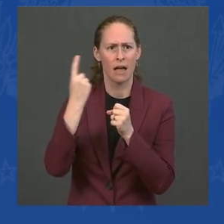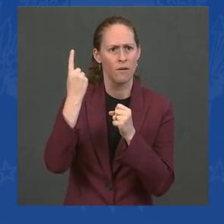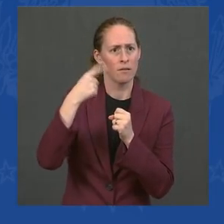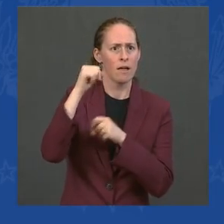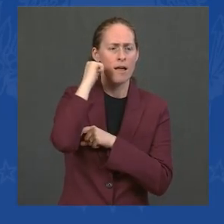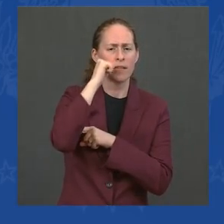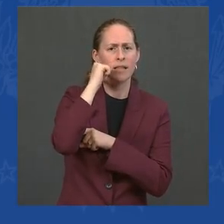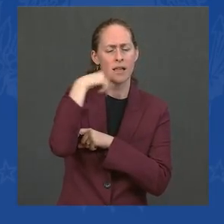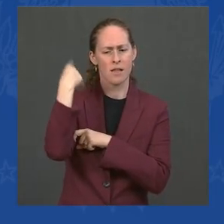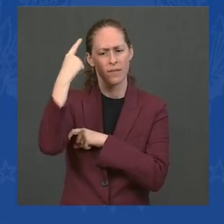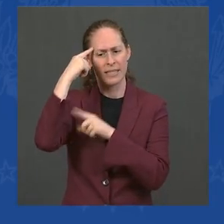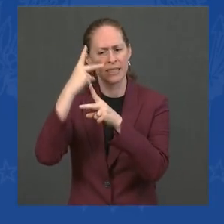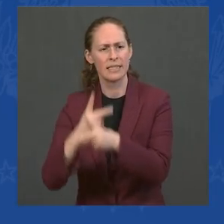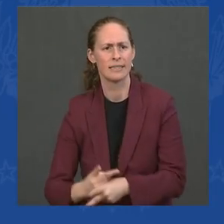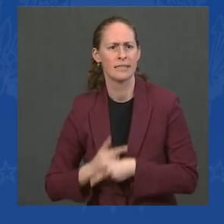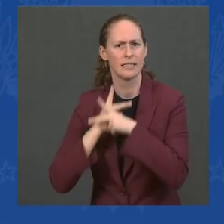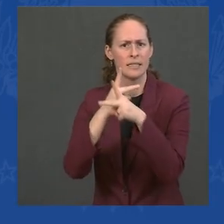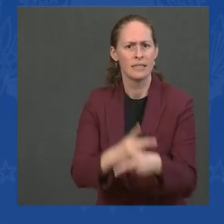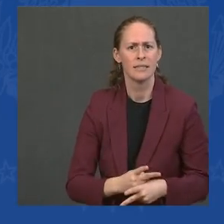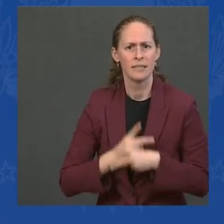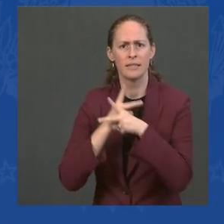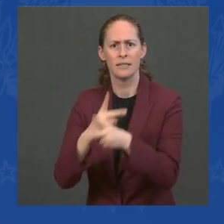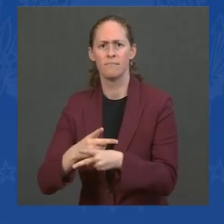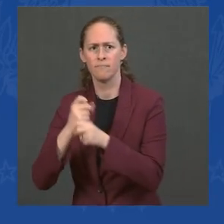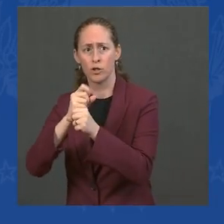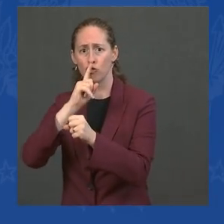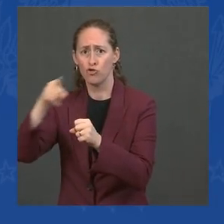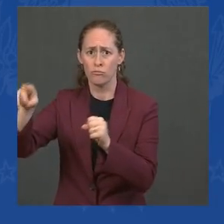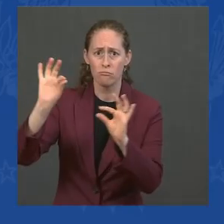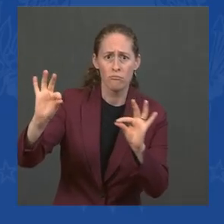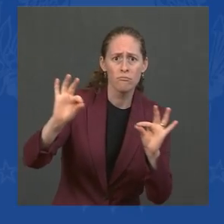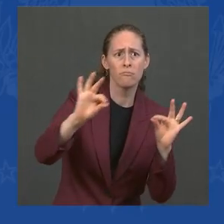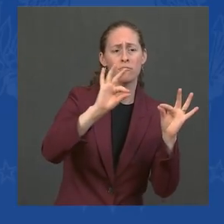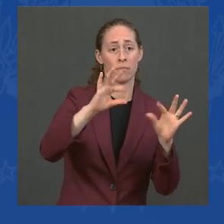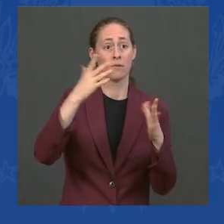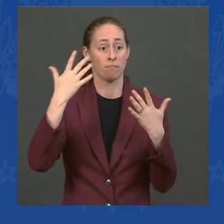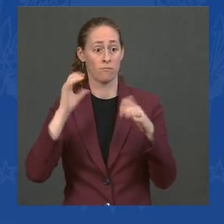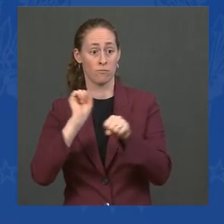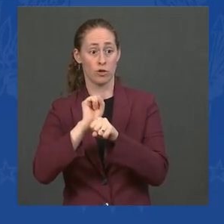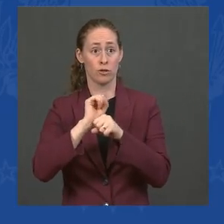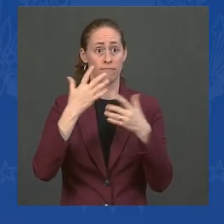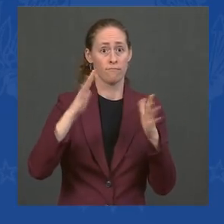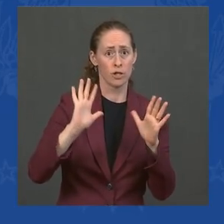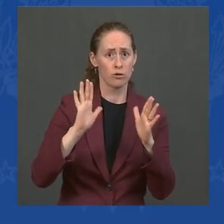We are making sure everyone goes home to their loved ones safe, safer than they came here.